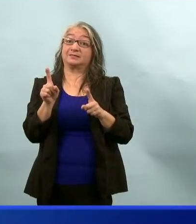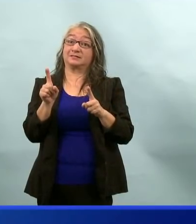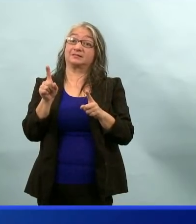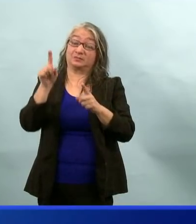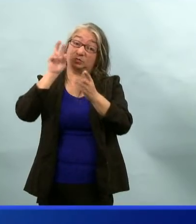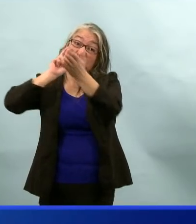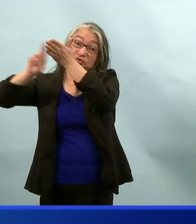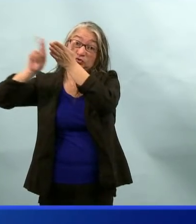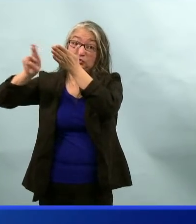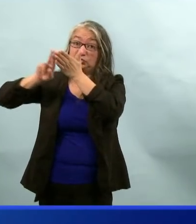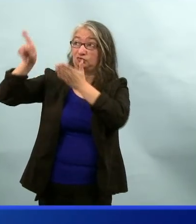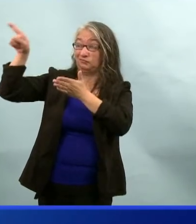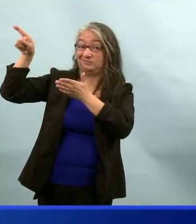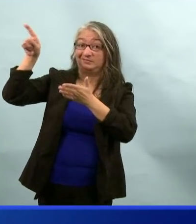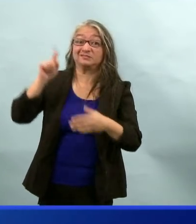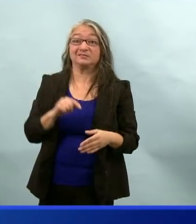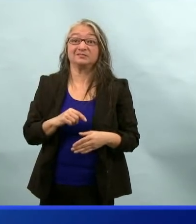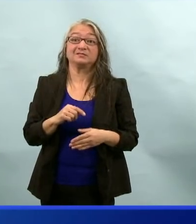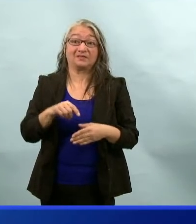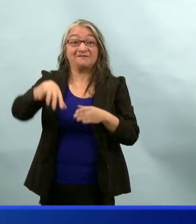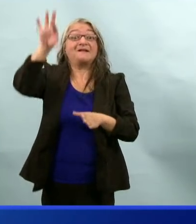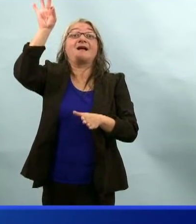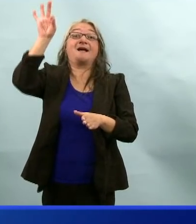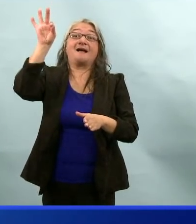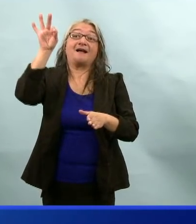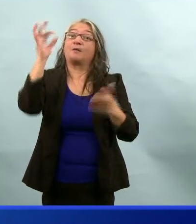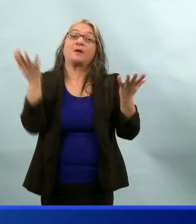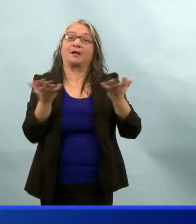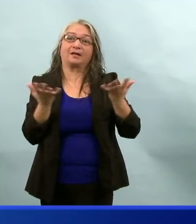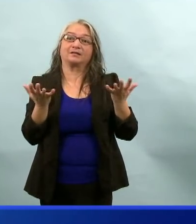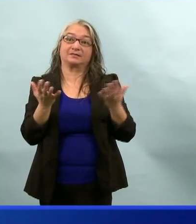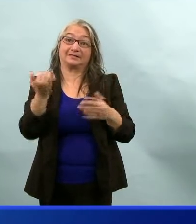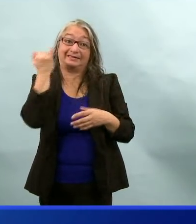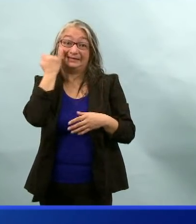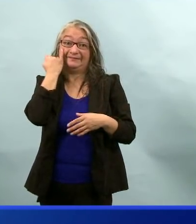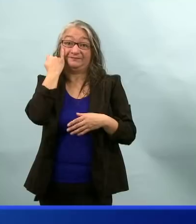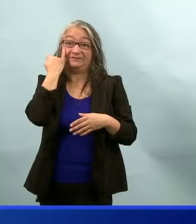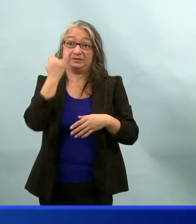in canadian data as well as around the world that longer intervals eight weeks in between